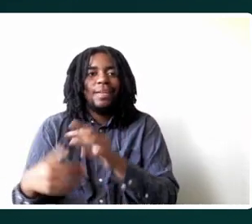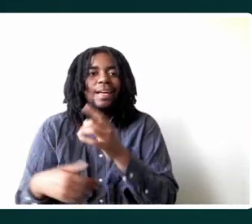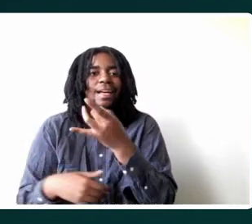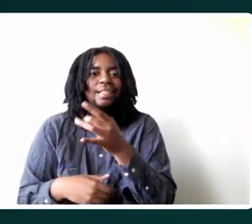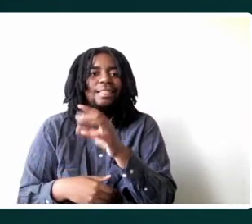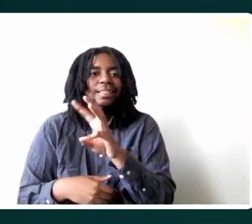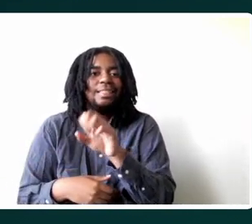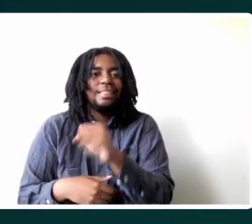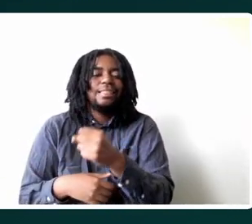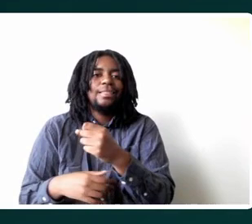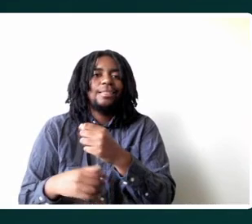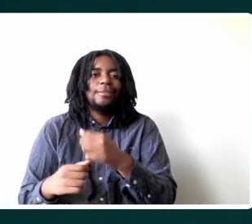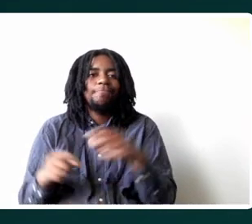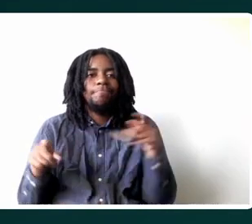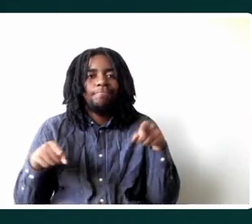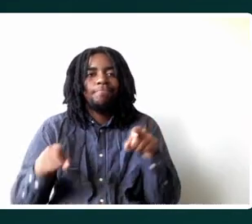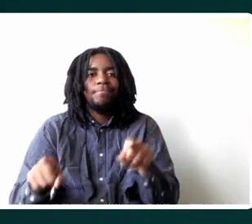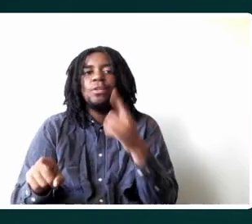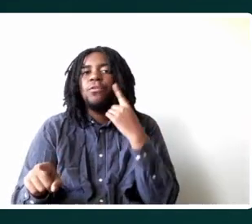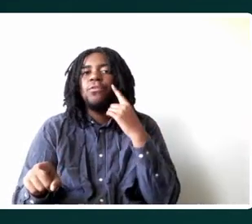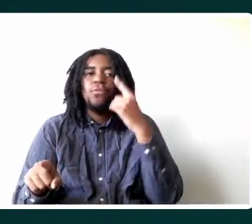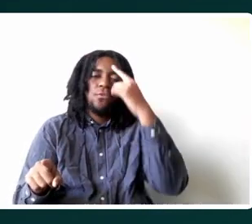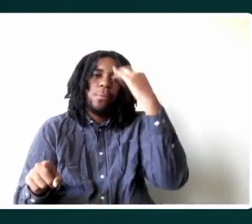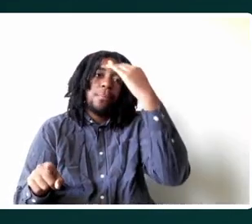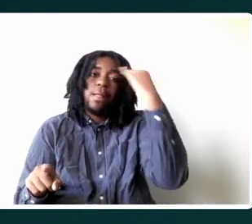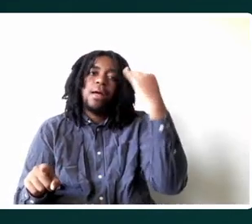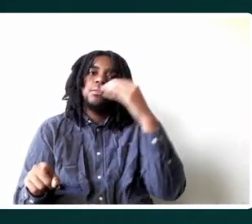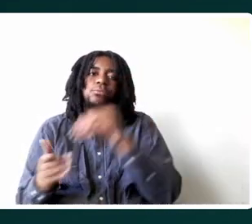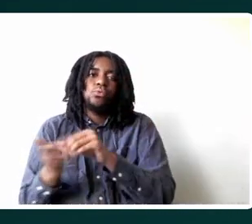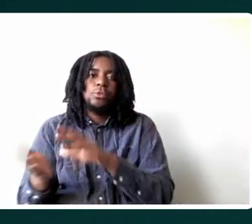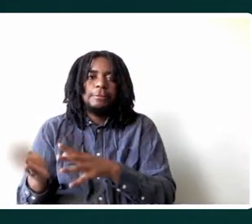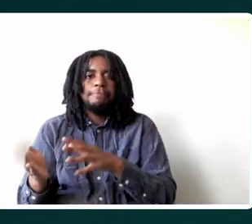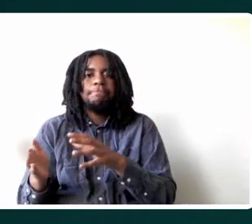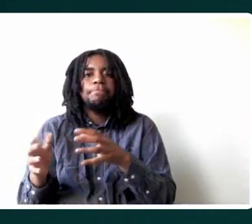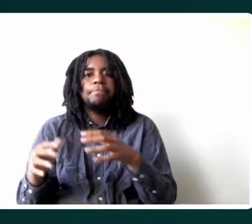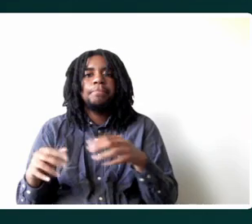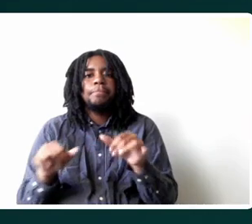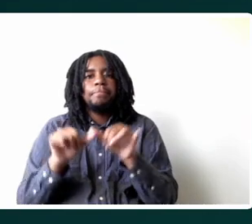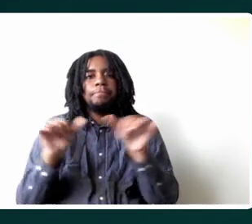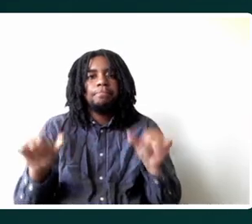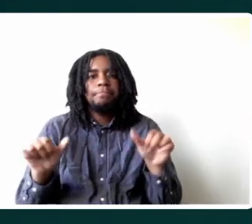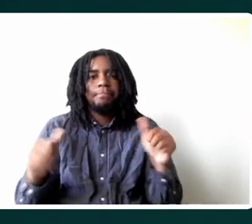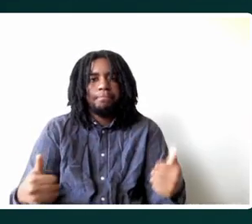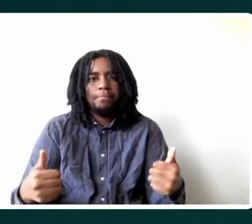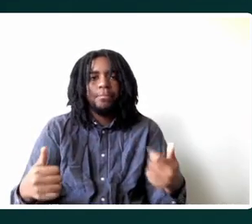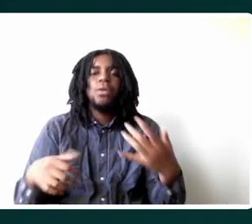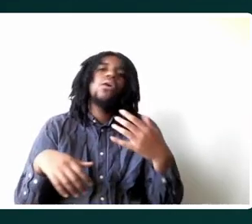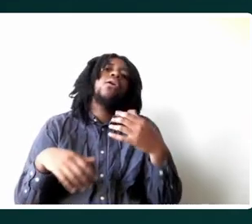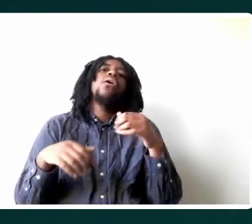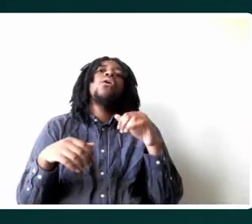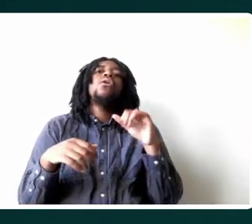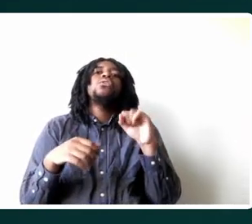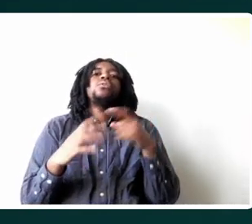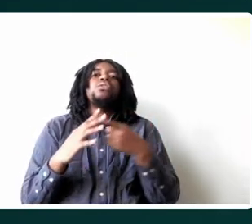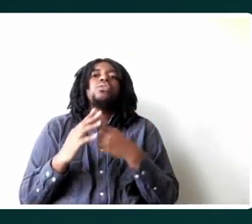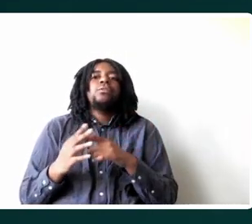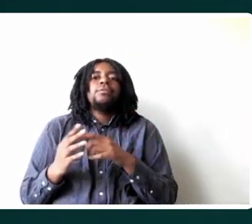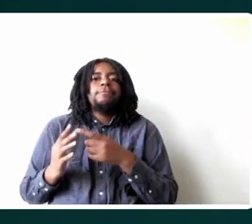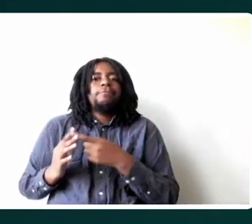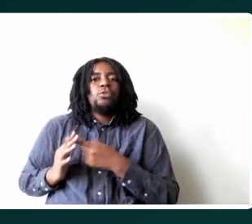And so, we begin the exhibition talking about that early history of the beginnings of our education.